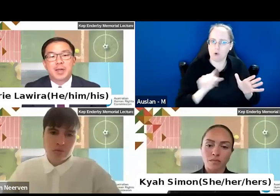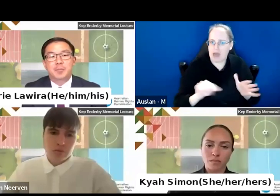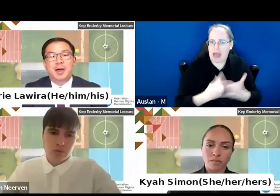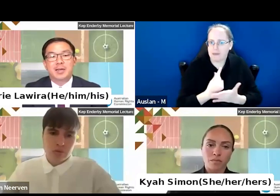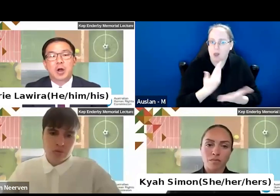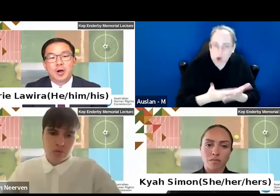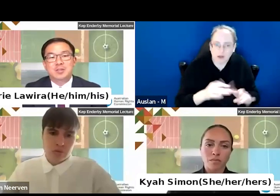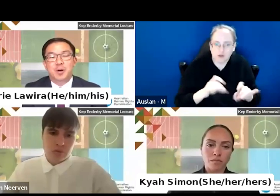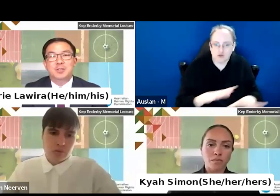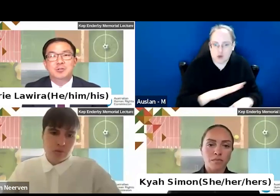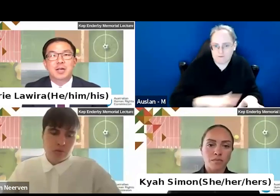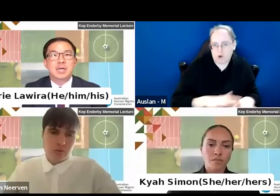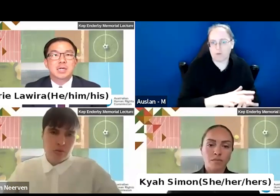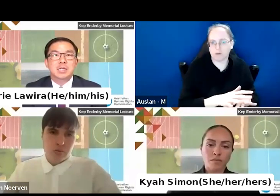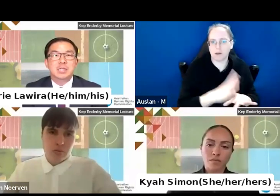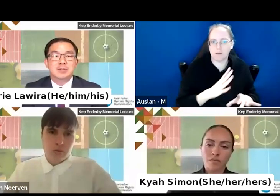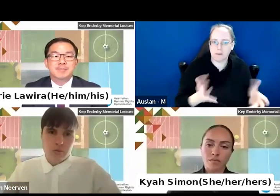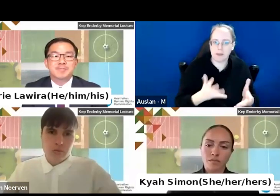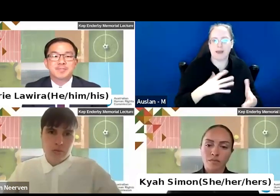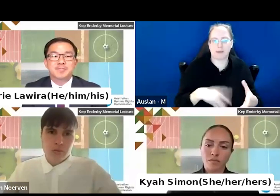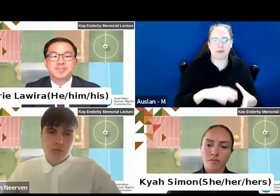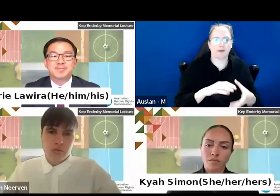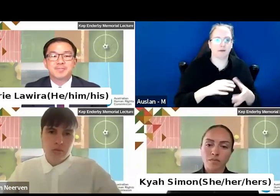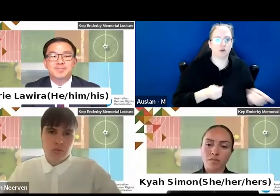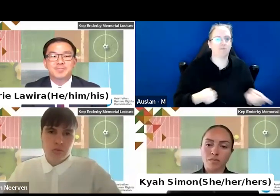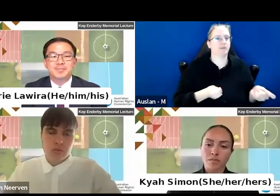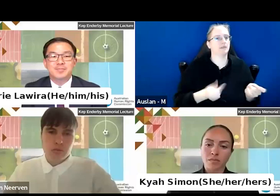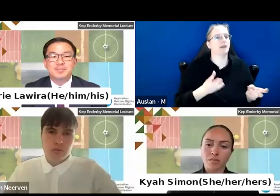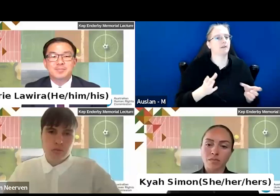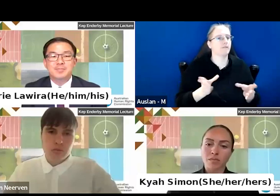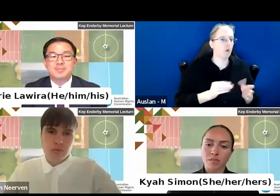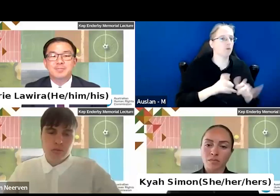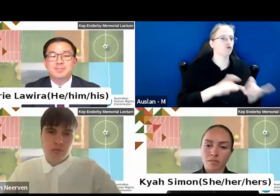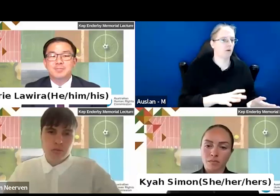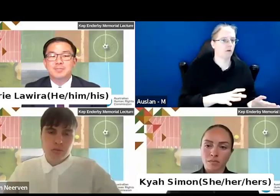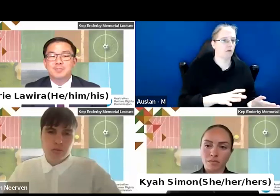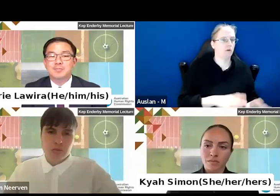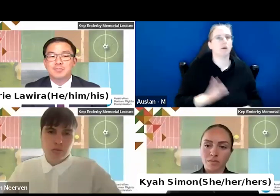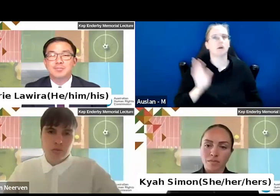being played in hosted by Australia? I think it was probably